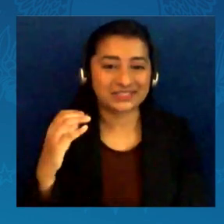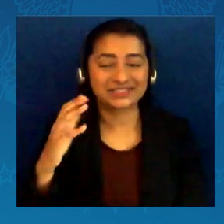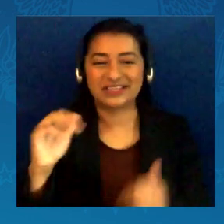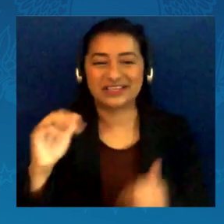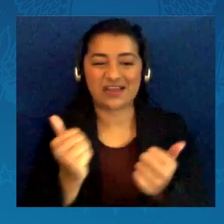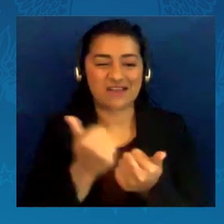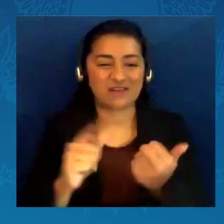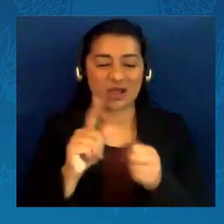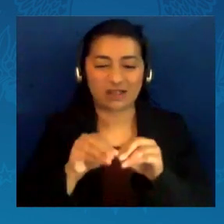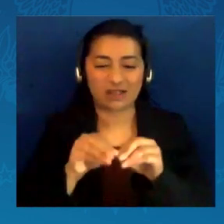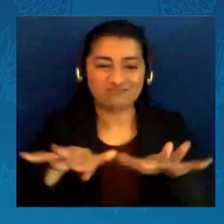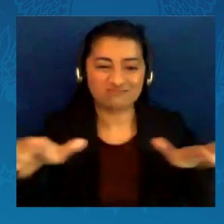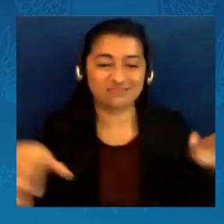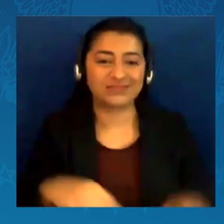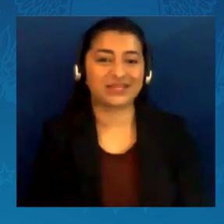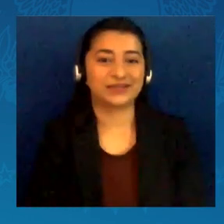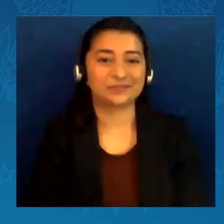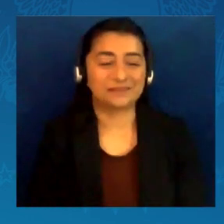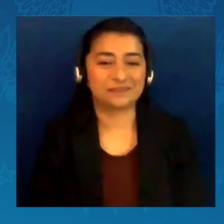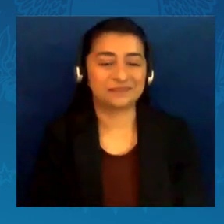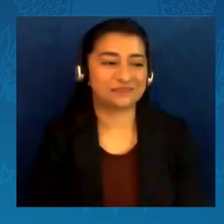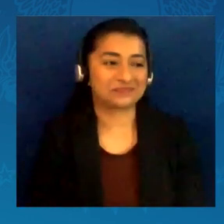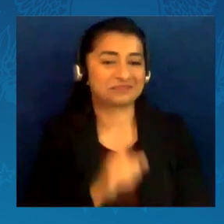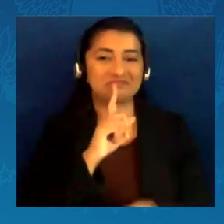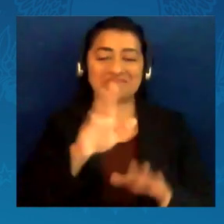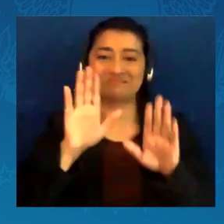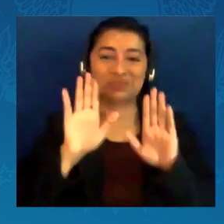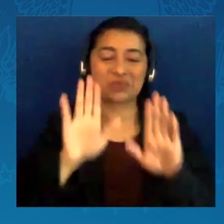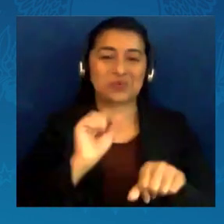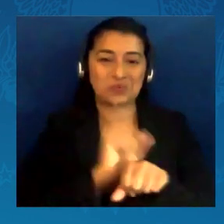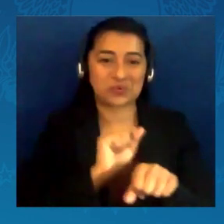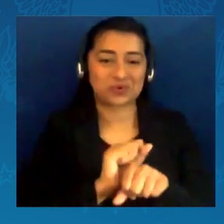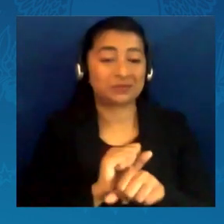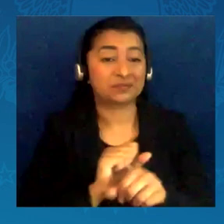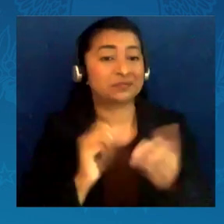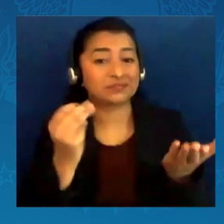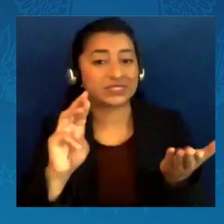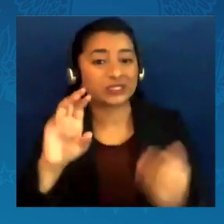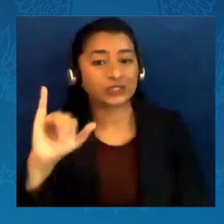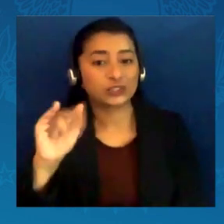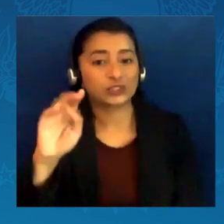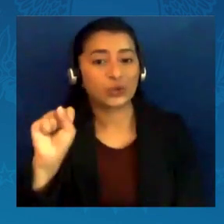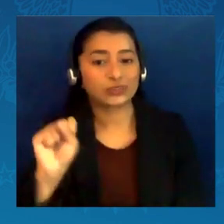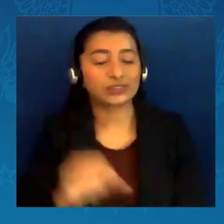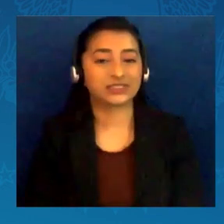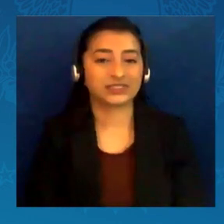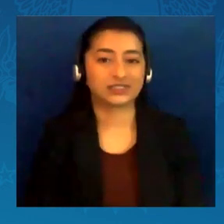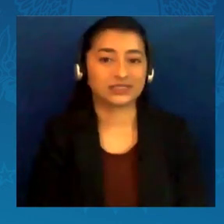but that's wonderful work you're doing. Thank you, Mr. Jones. Male Speaker: Yes. Well, for me, I'm in the same program as Amanda.